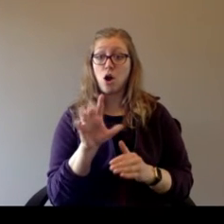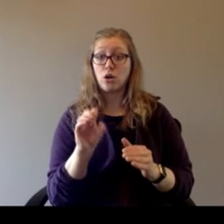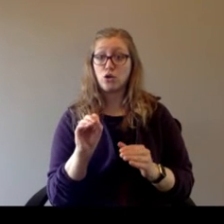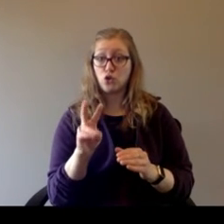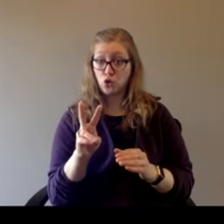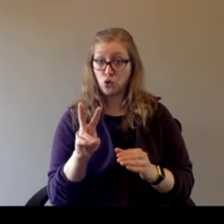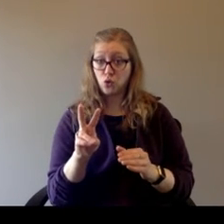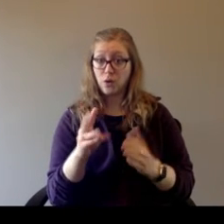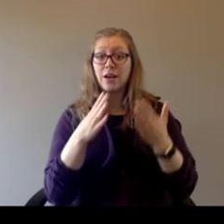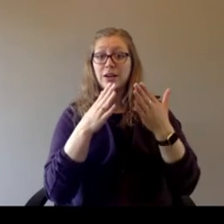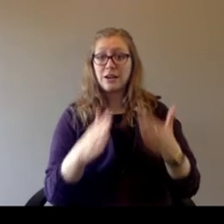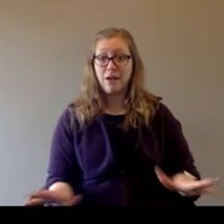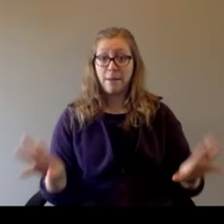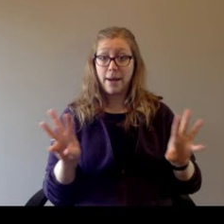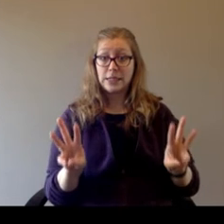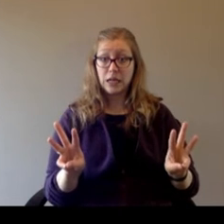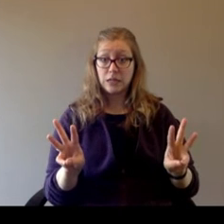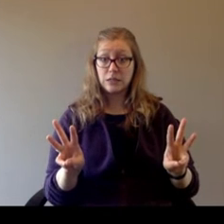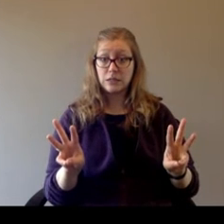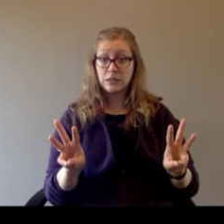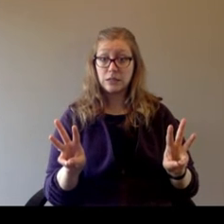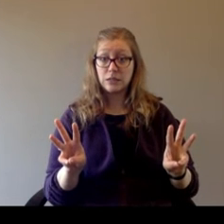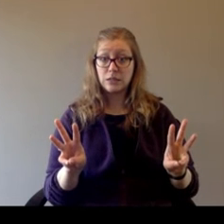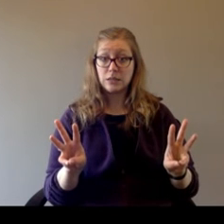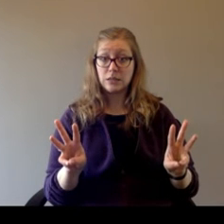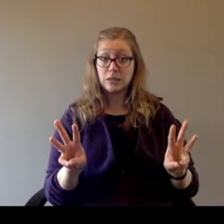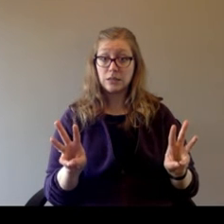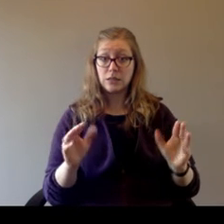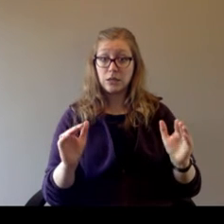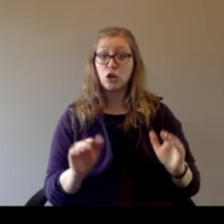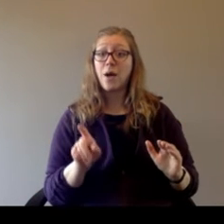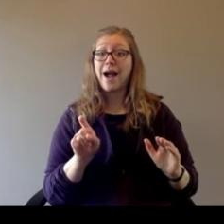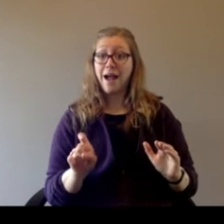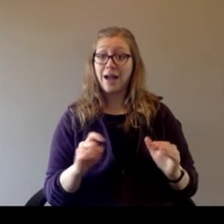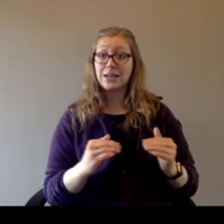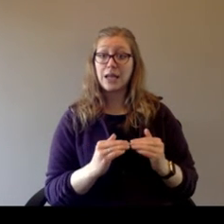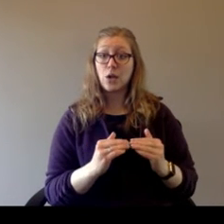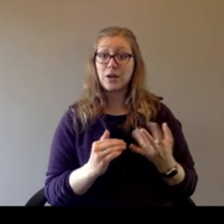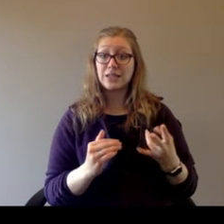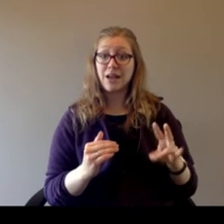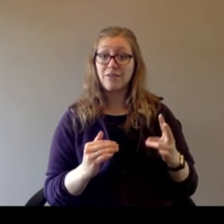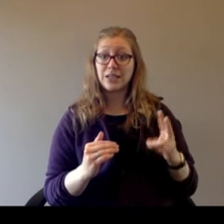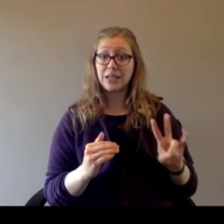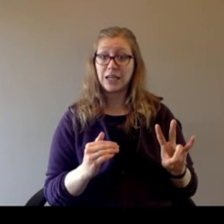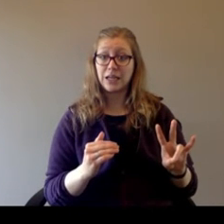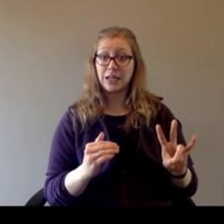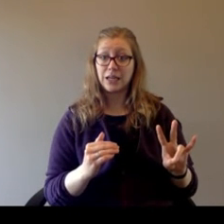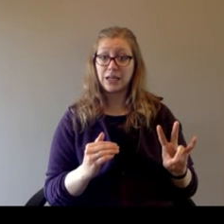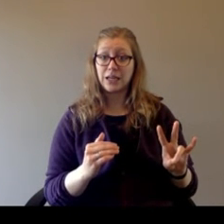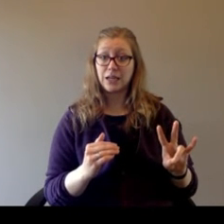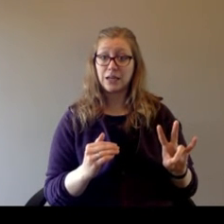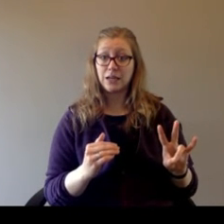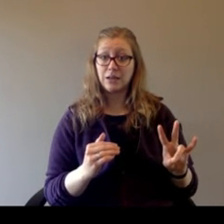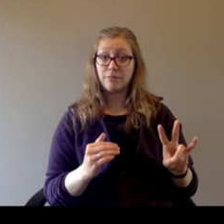And I can divide by 6, and that's going to be 17. So 'x' is 17. That's done.